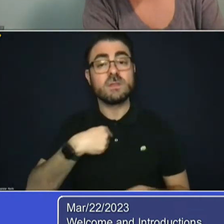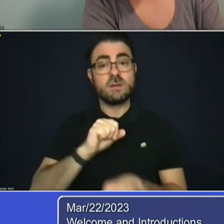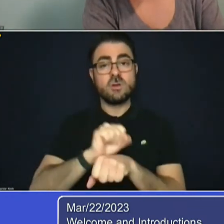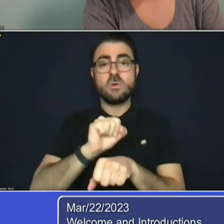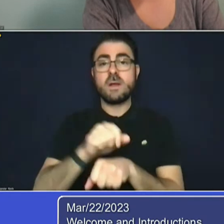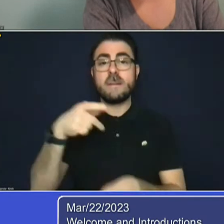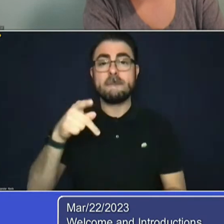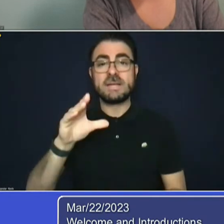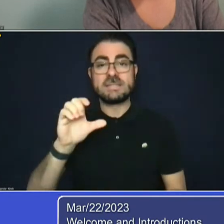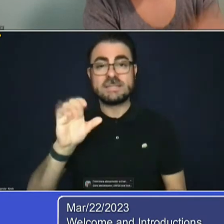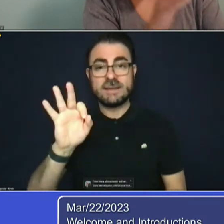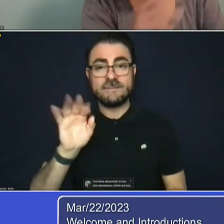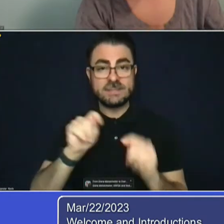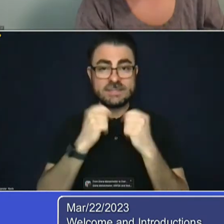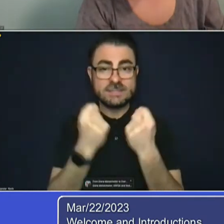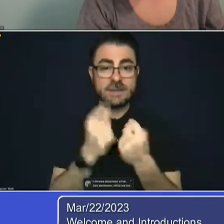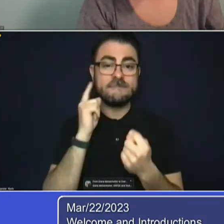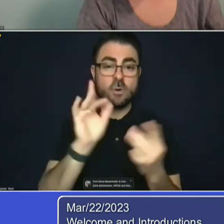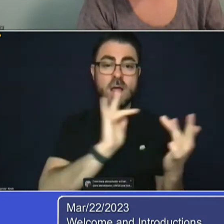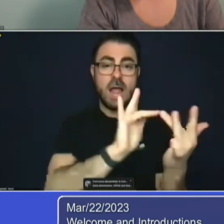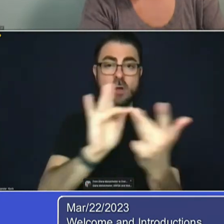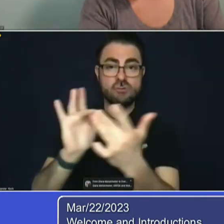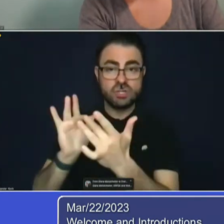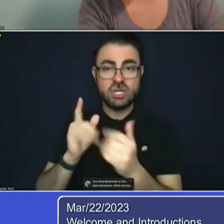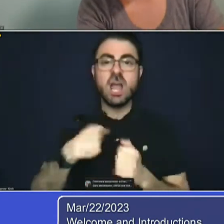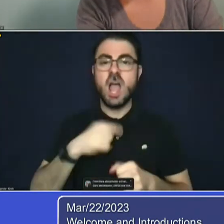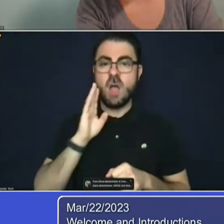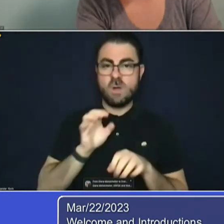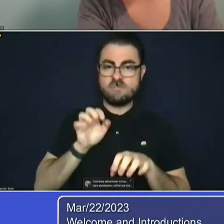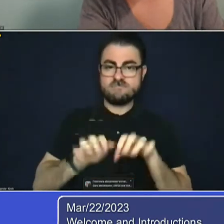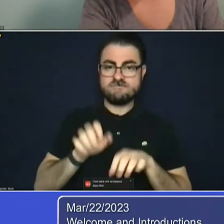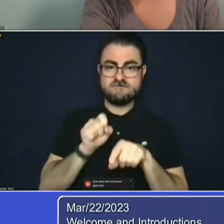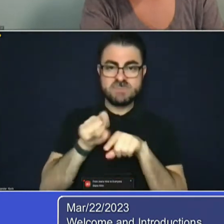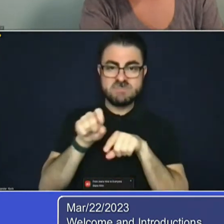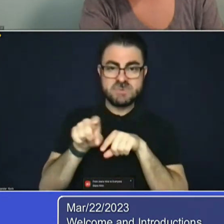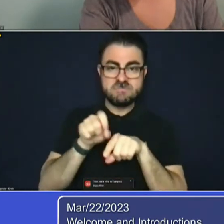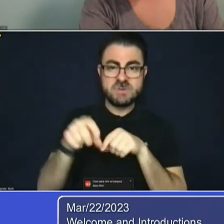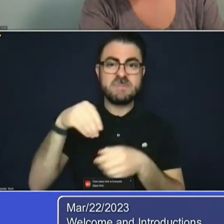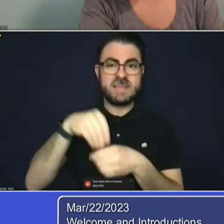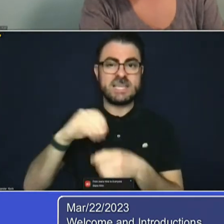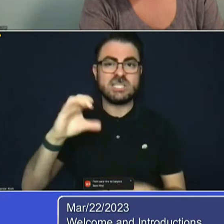OVER THIS WAY, JUNE. MY NAME IS JUNE, I WORK ON